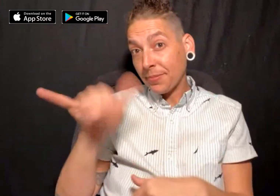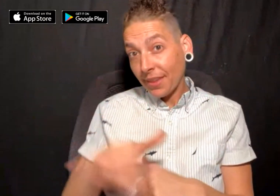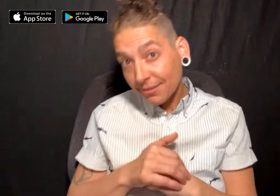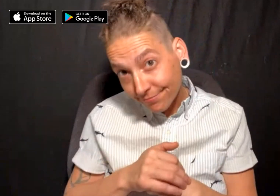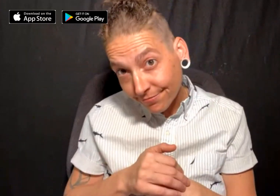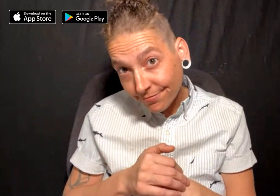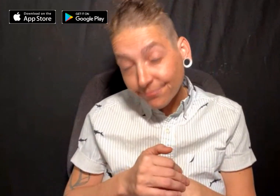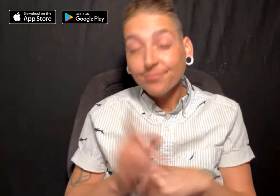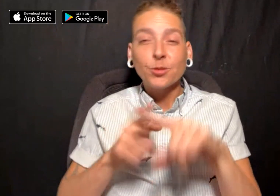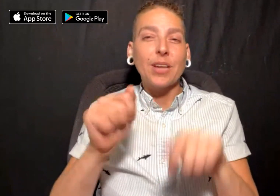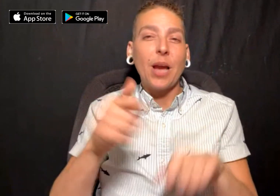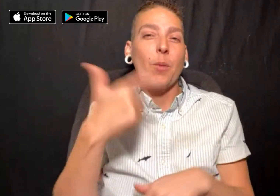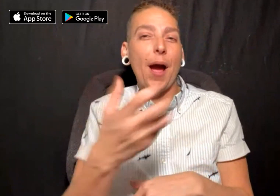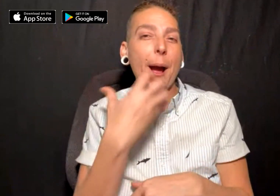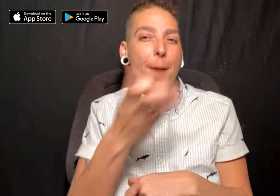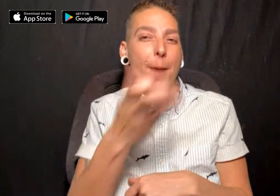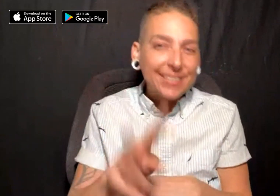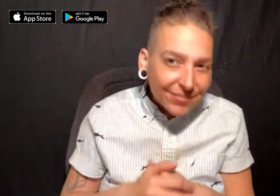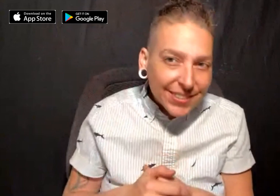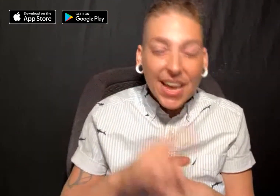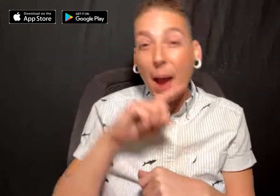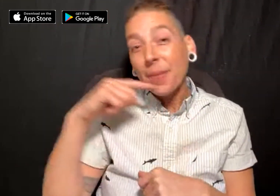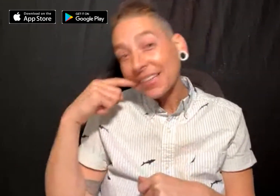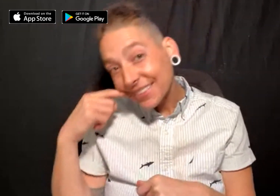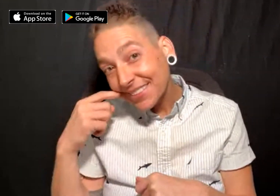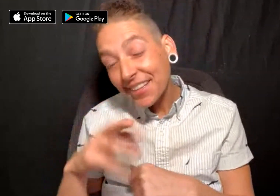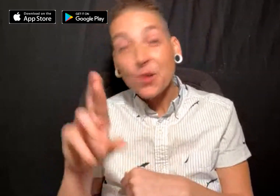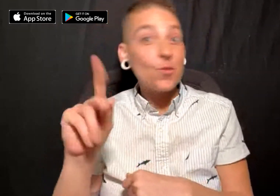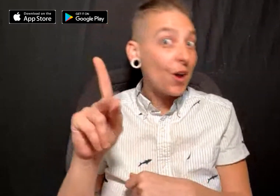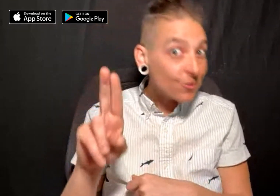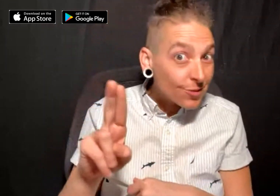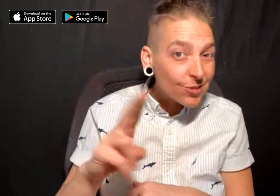your smart phone and you can also watch on Apple TV Amazon and Roku